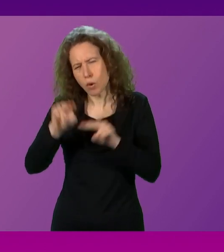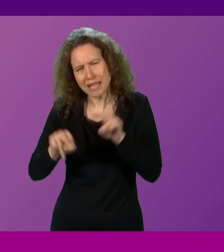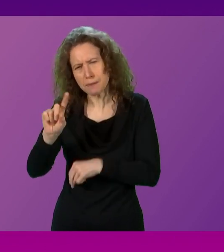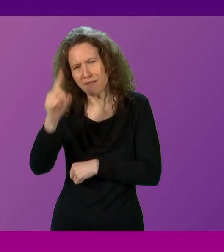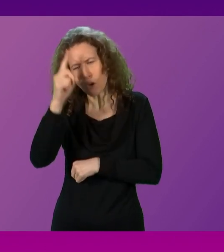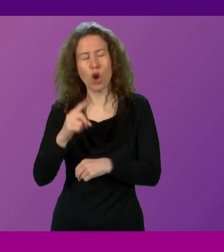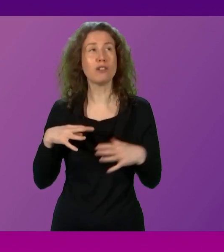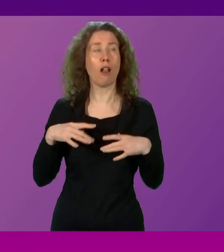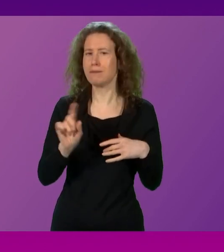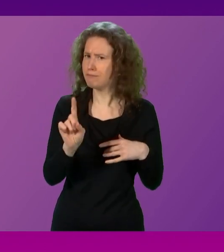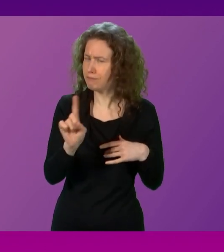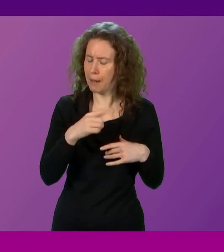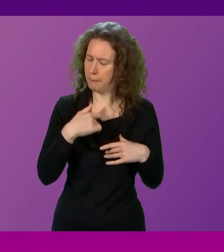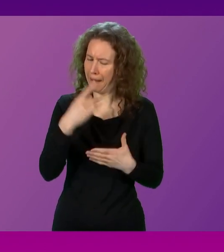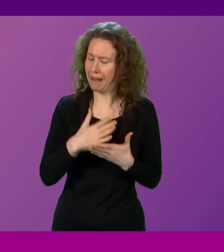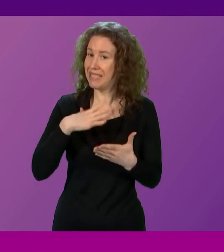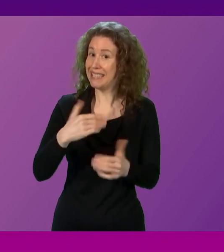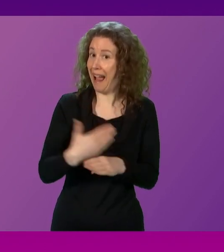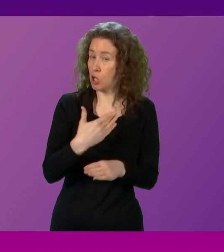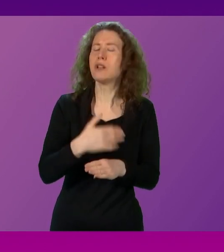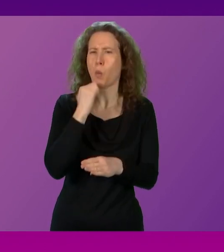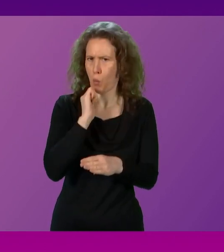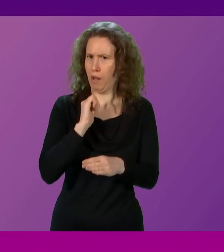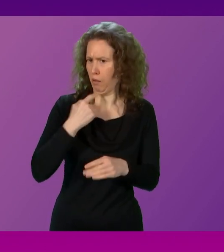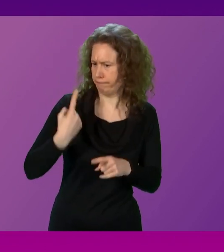completed if it thinks that action is required more quickly. In respect of any prisoner, it